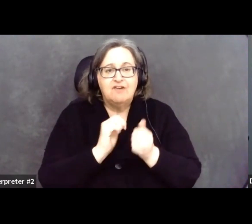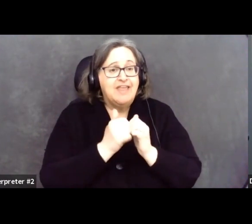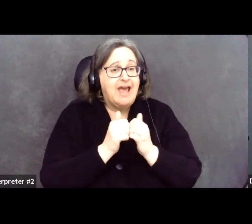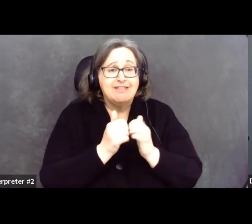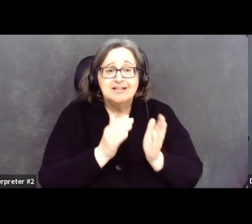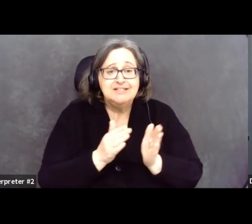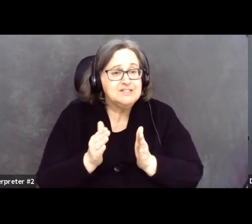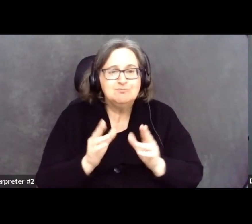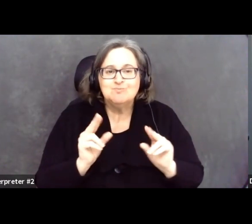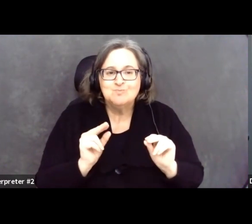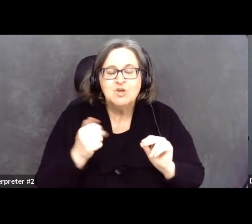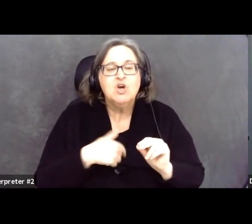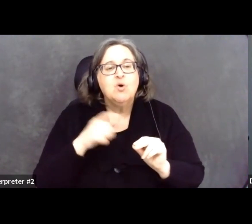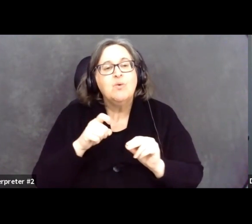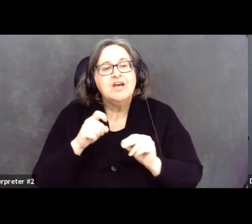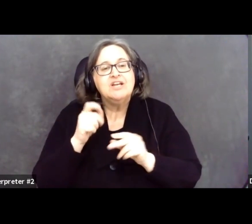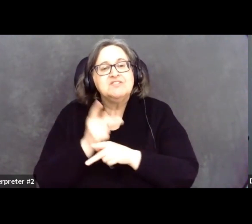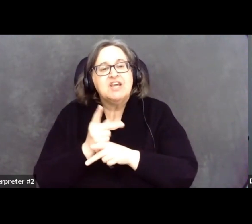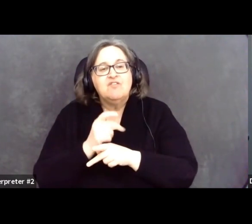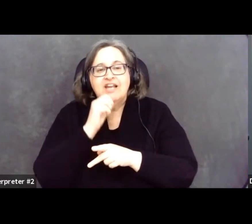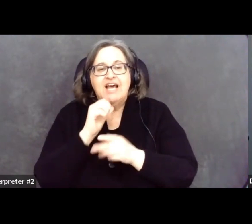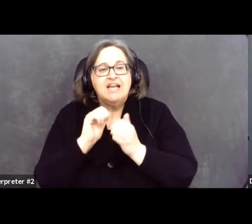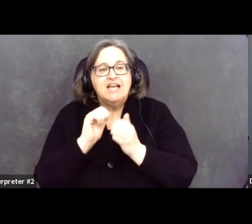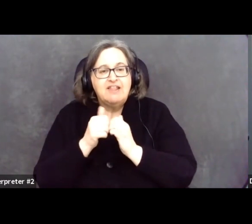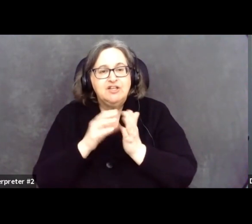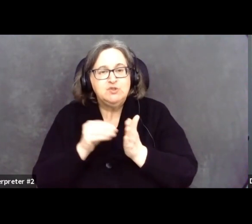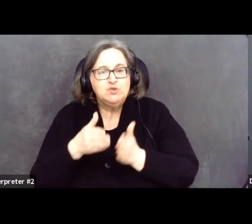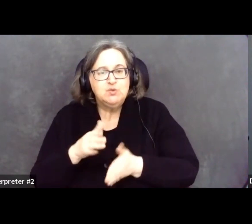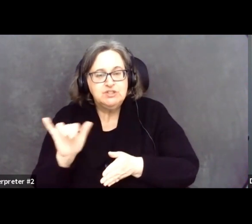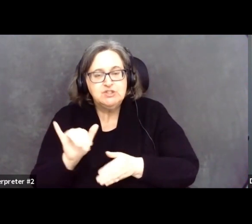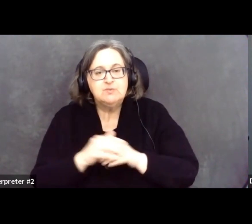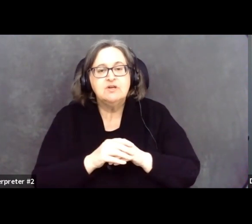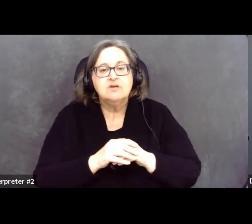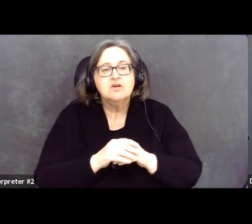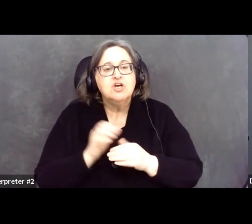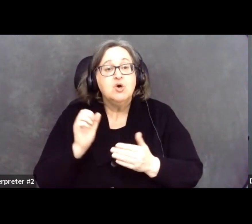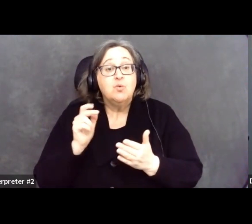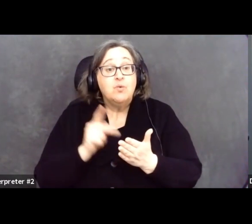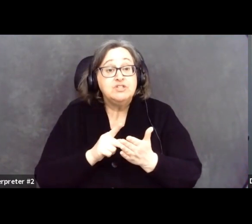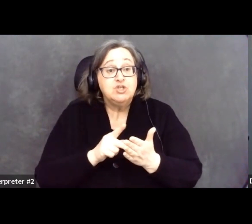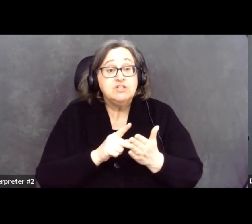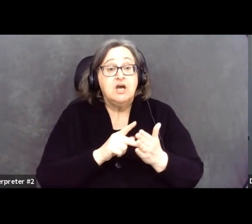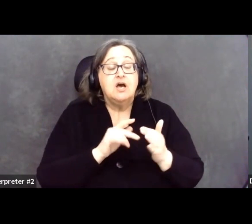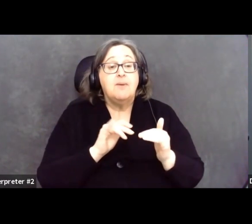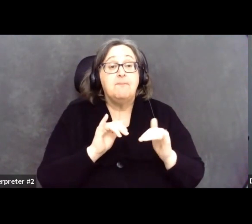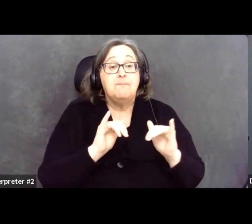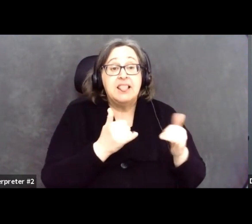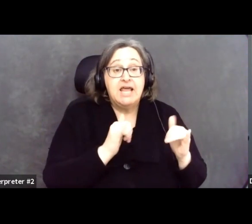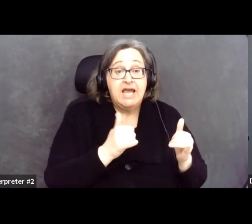We have to take care of our nonathlete as well. The Return to Play legislation was wonderful